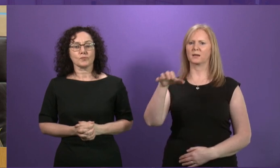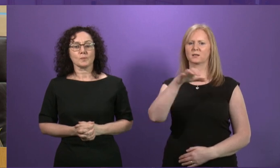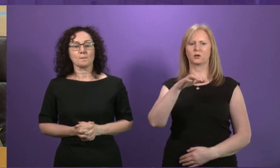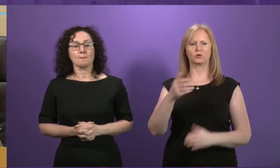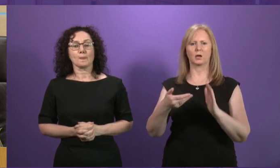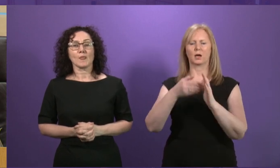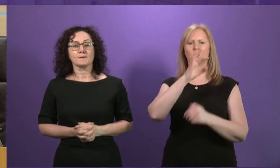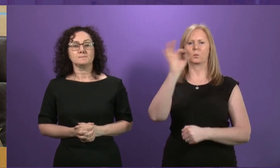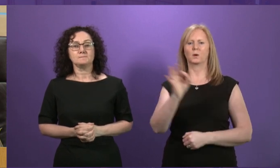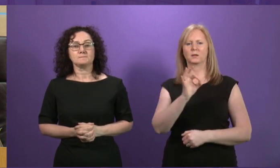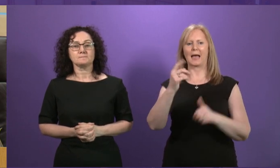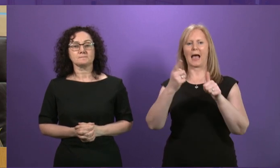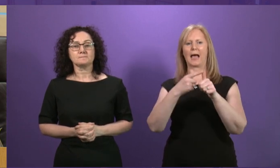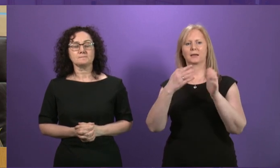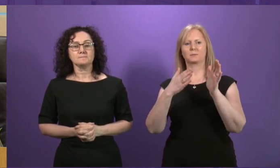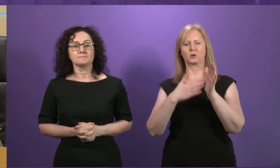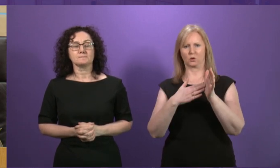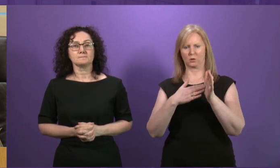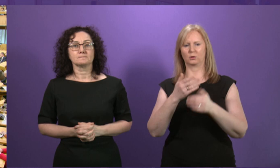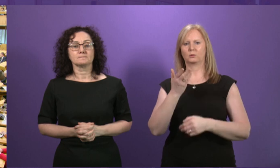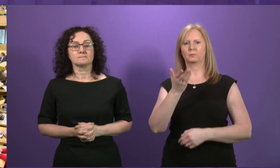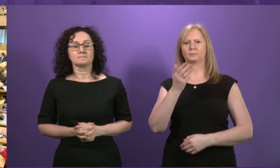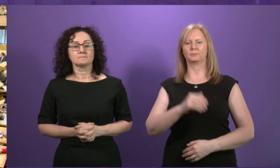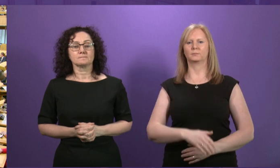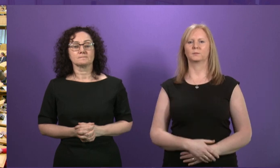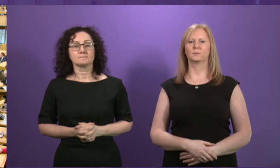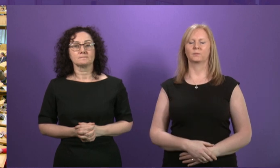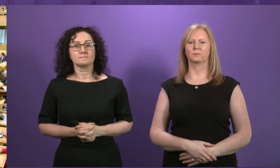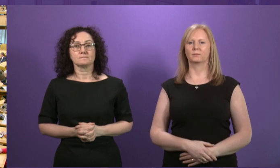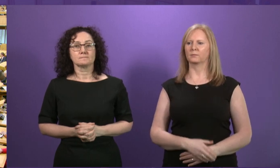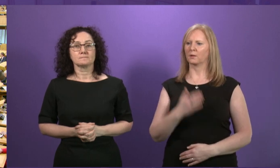the first of which is from Angus MacDonald. Duncan Adams Ltd (Administration) Angus MacDonald (Falkirk East) (SNP):